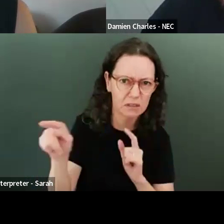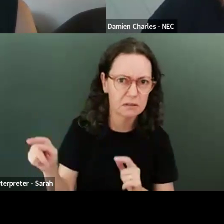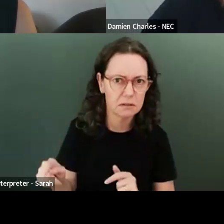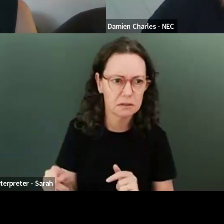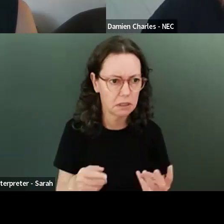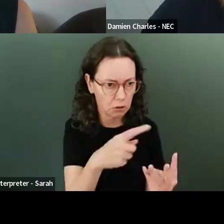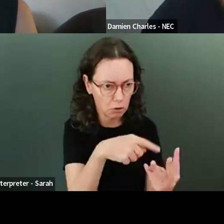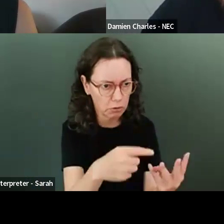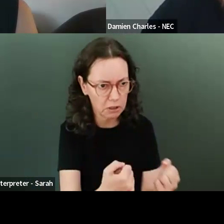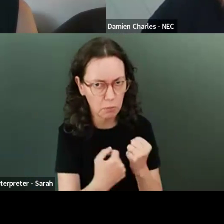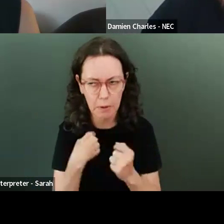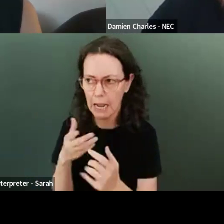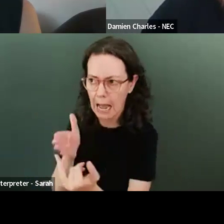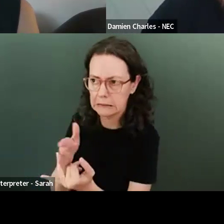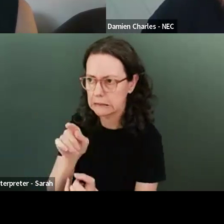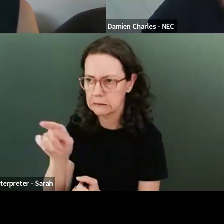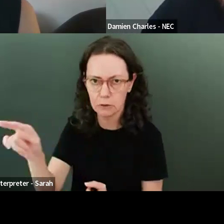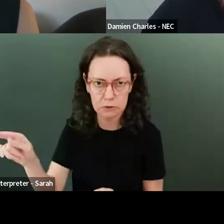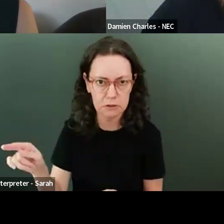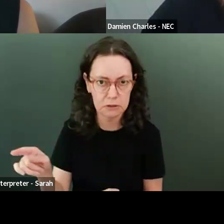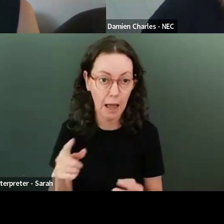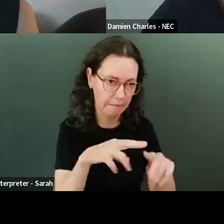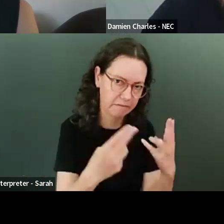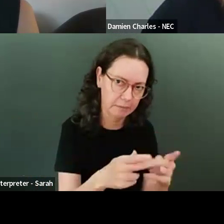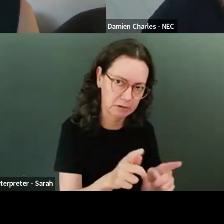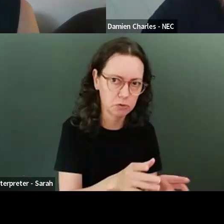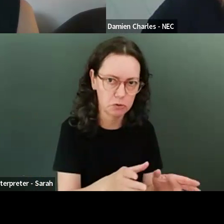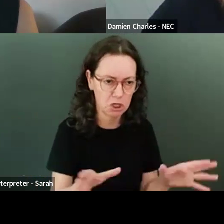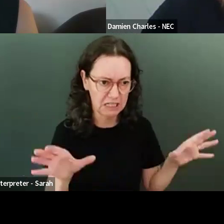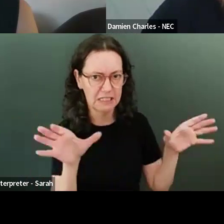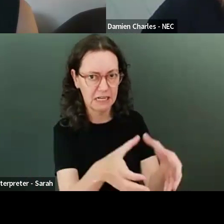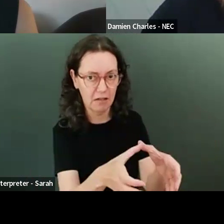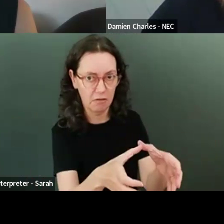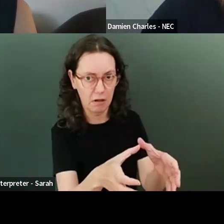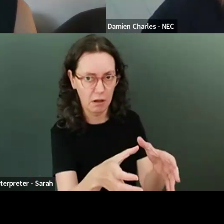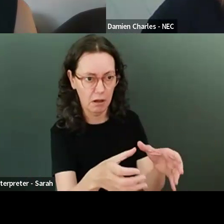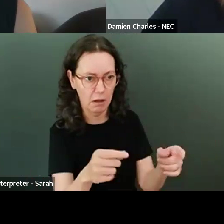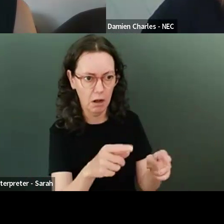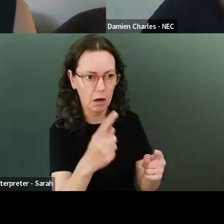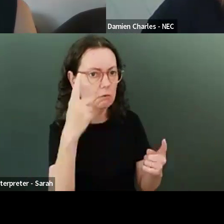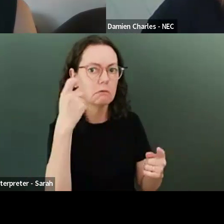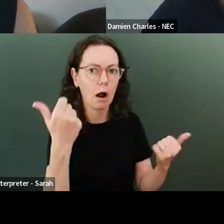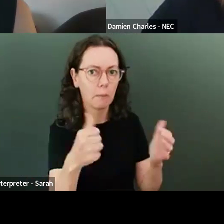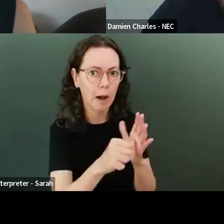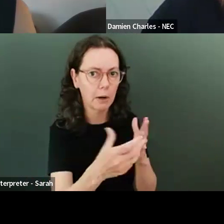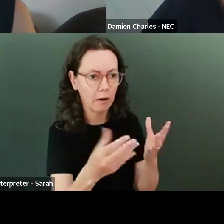things and families as well. So getting everybody working together brings different funding pools but it